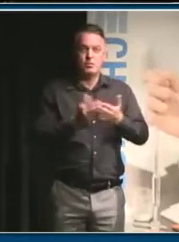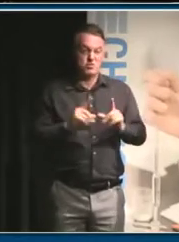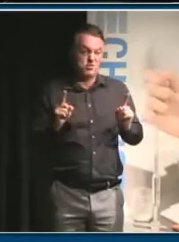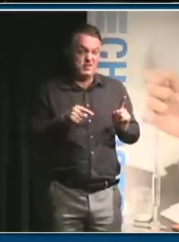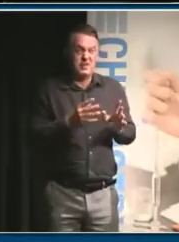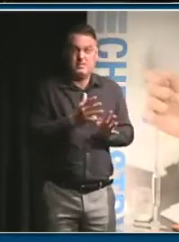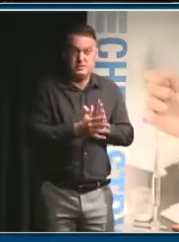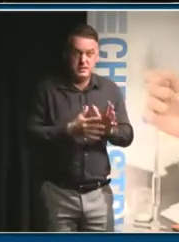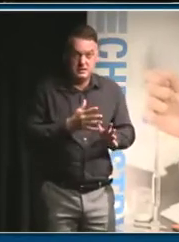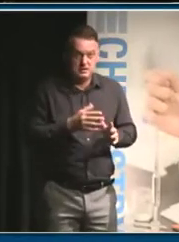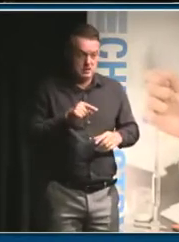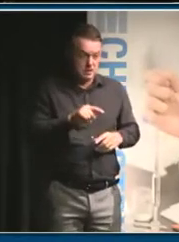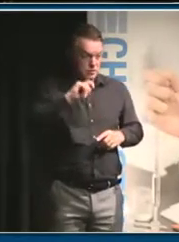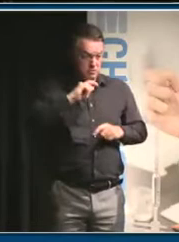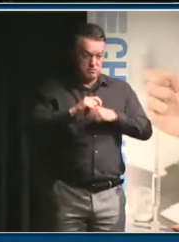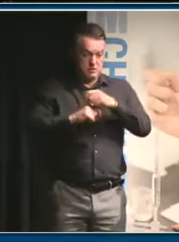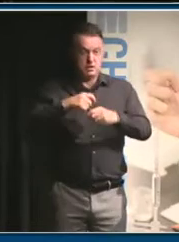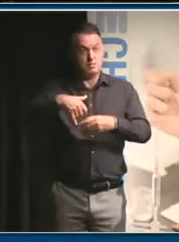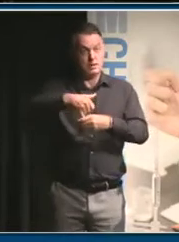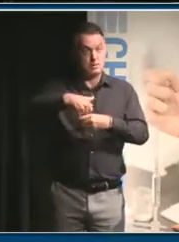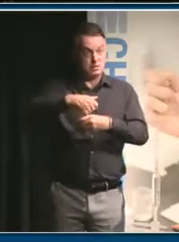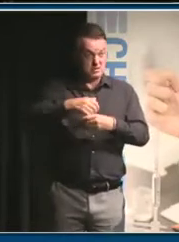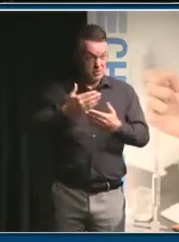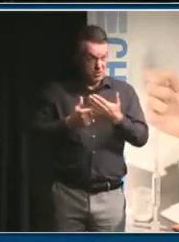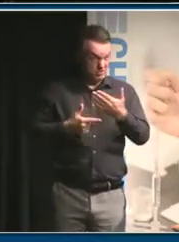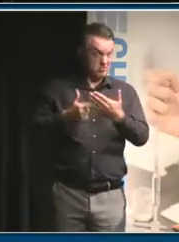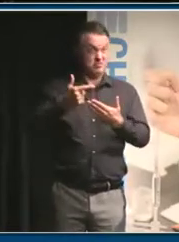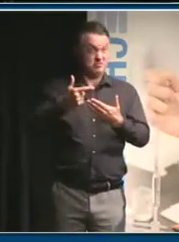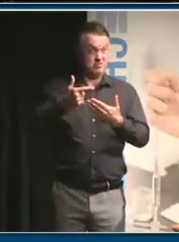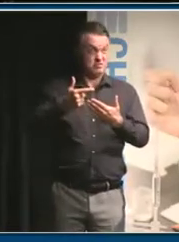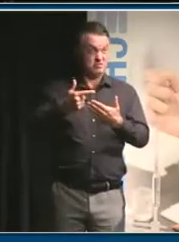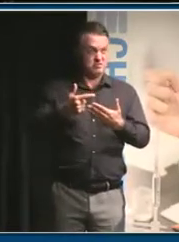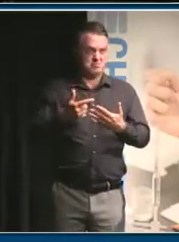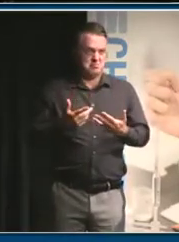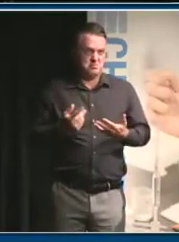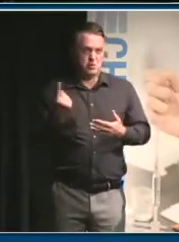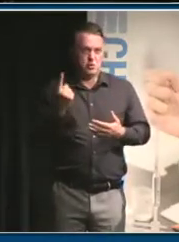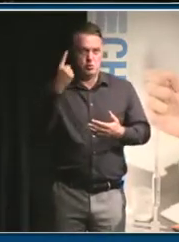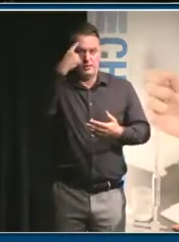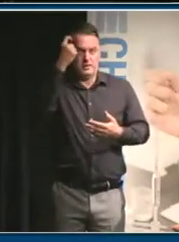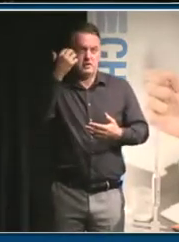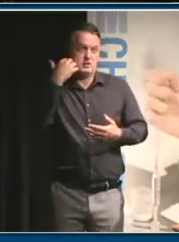is becoming a chemist on the top of the list? Who's going to invent the future, if not them?